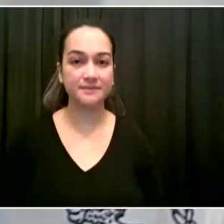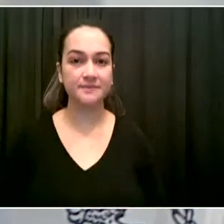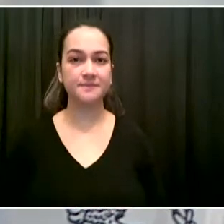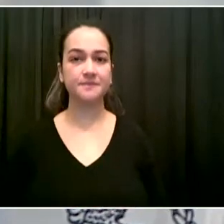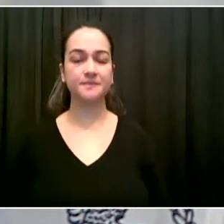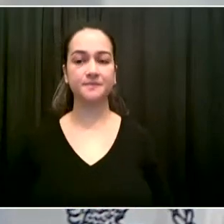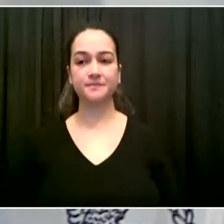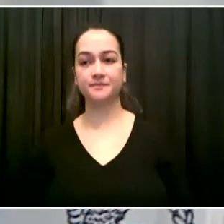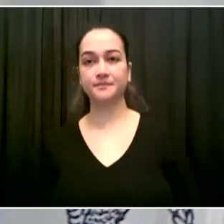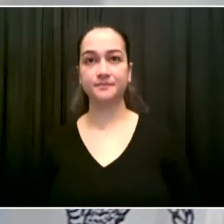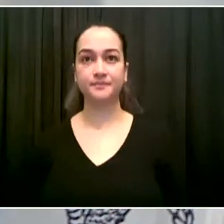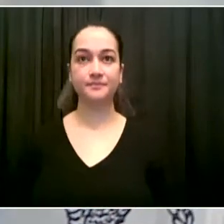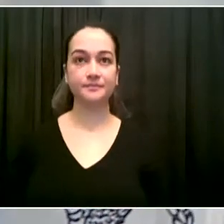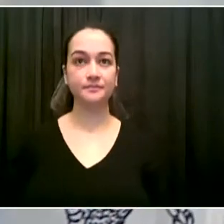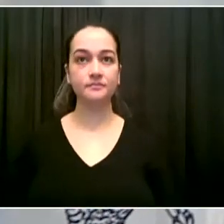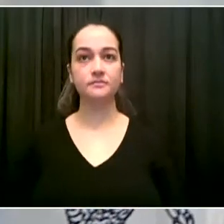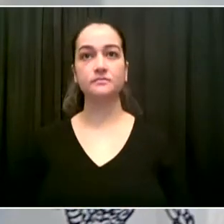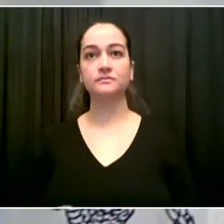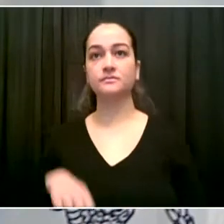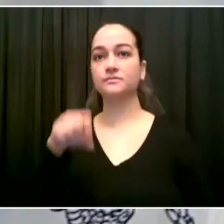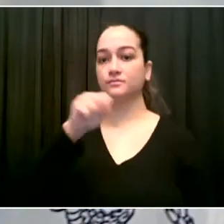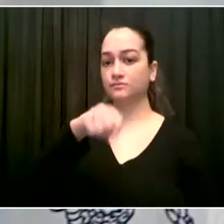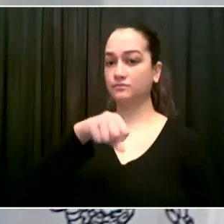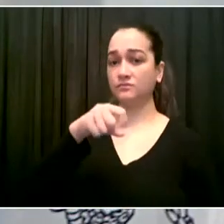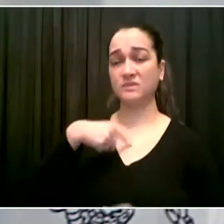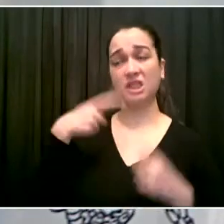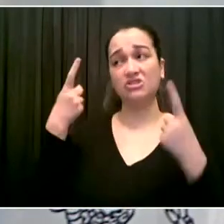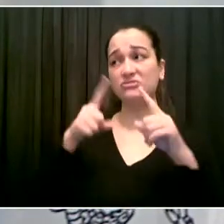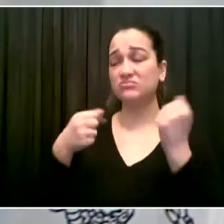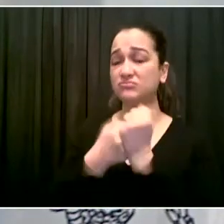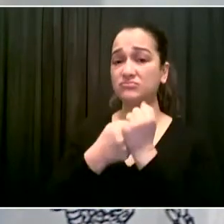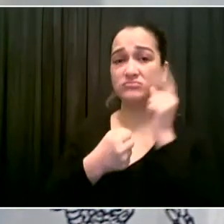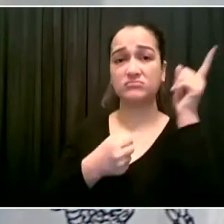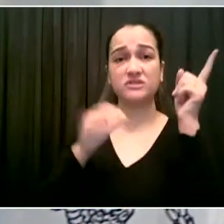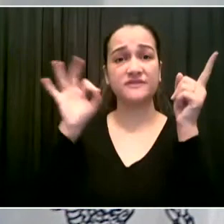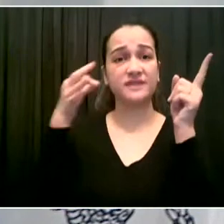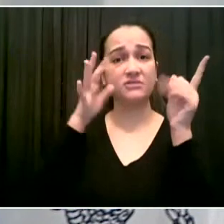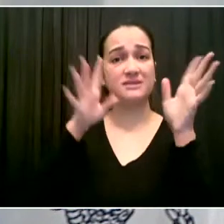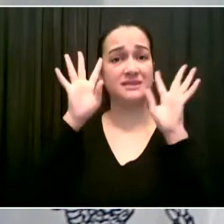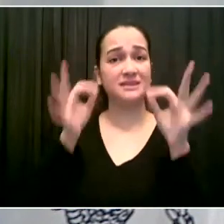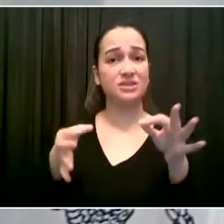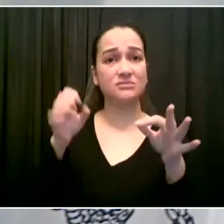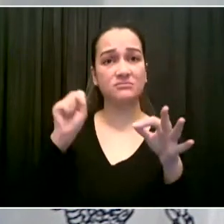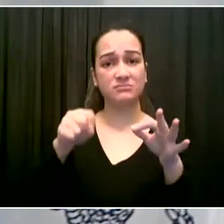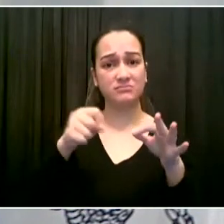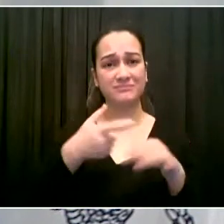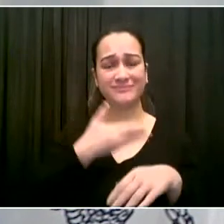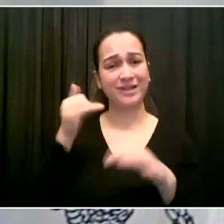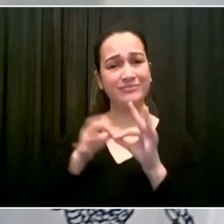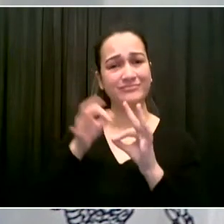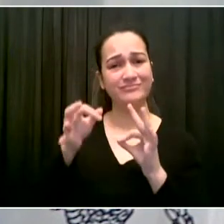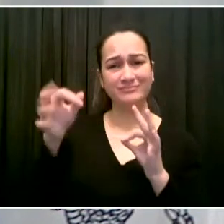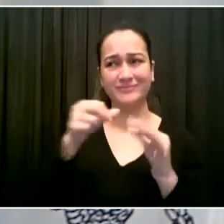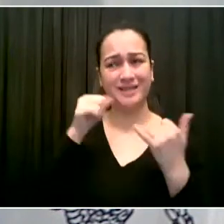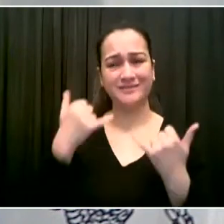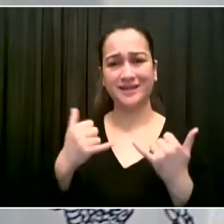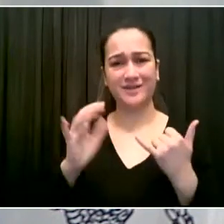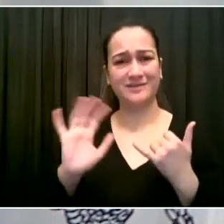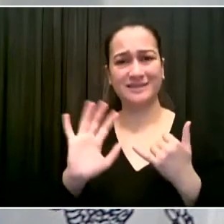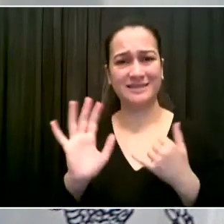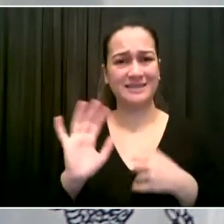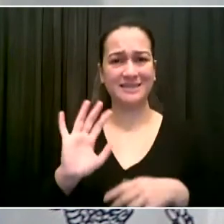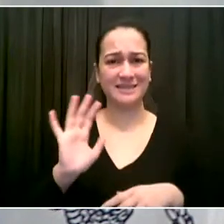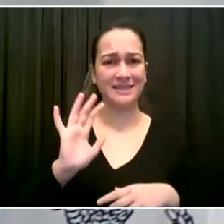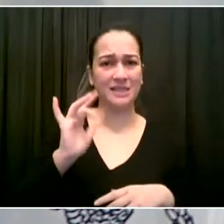IMPORTRTANT